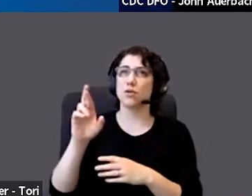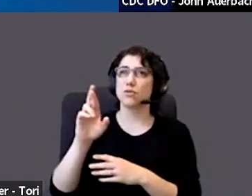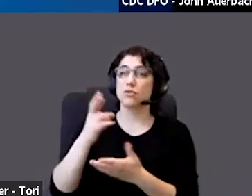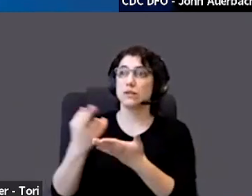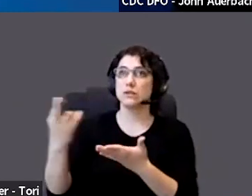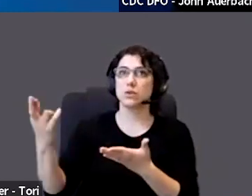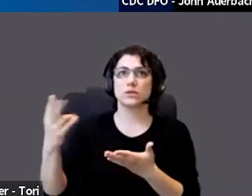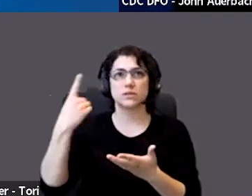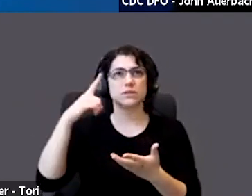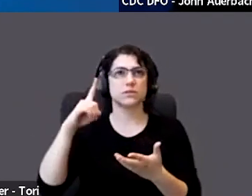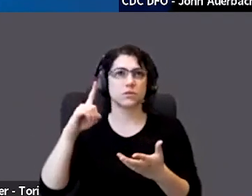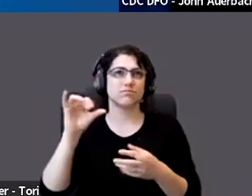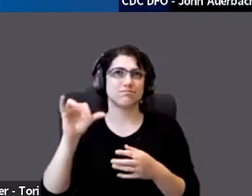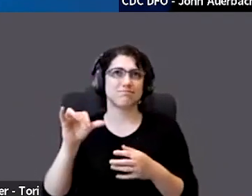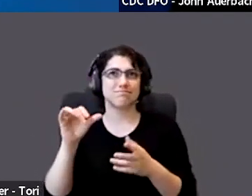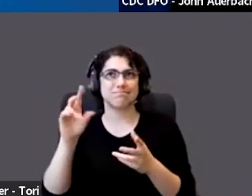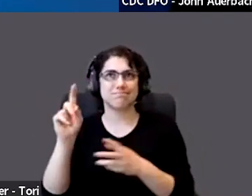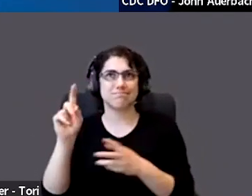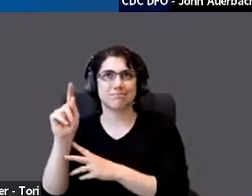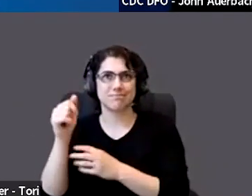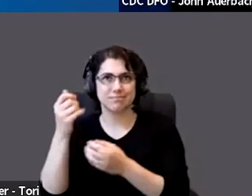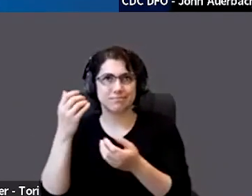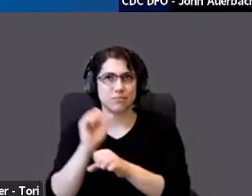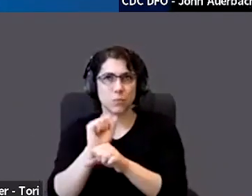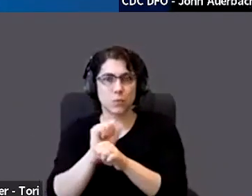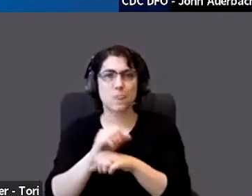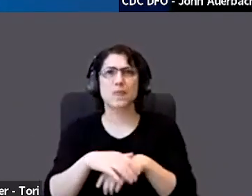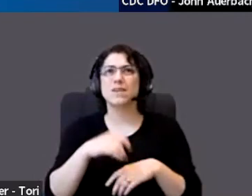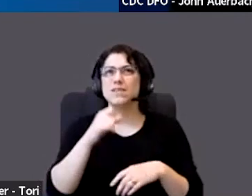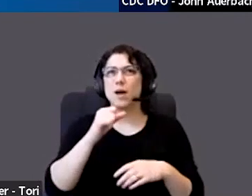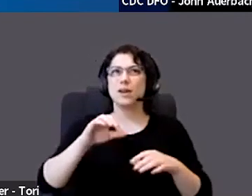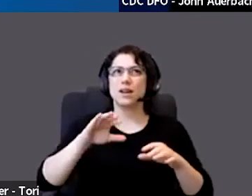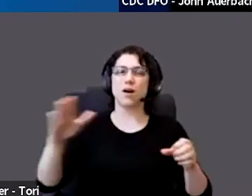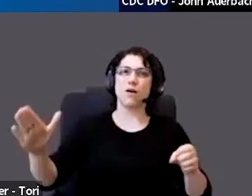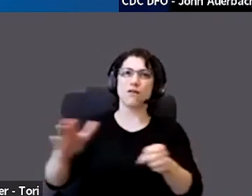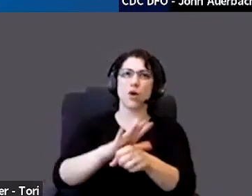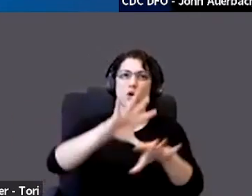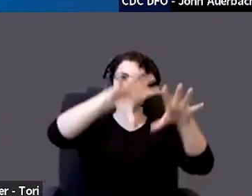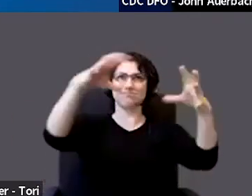We have not tried to have a whole of government approach here. I think we have been focused mostly